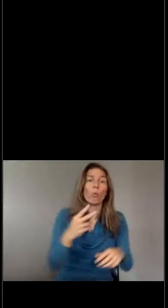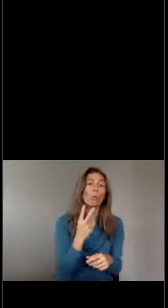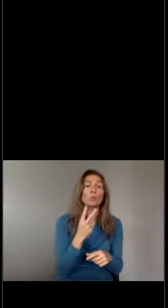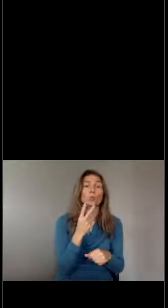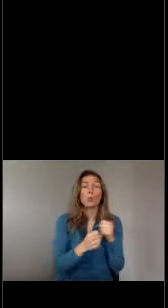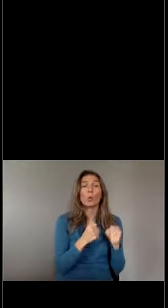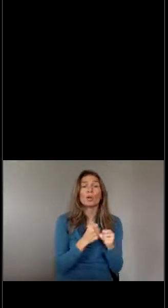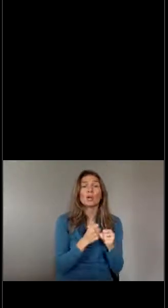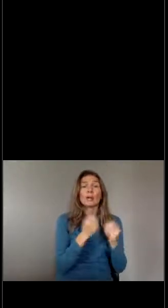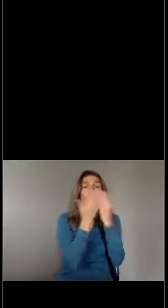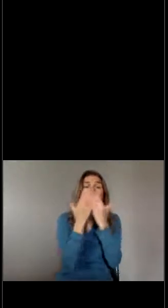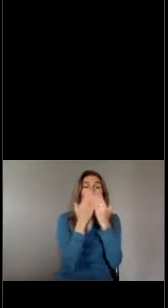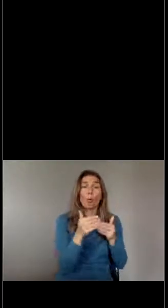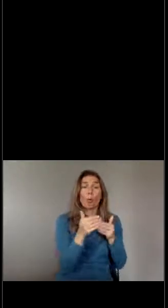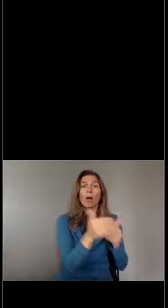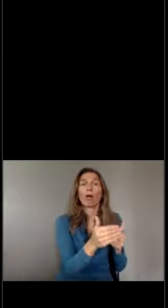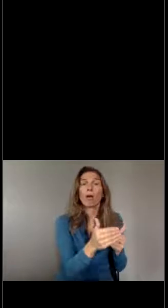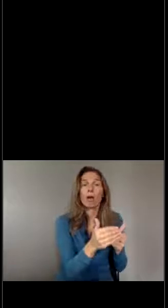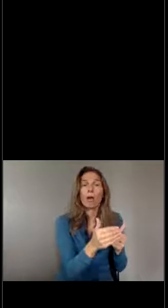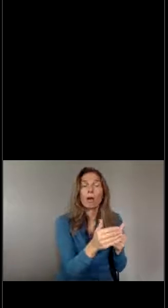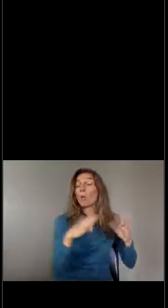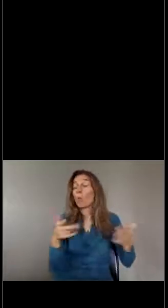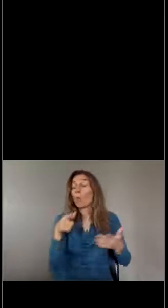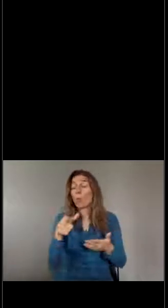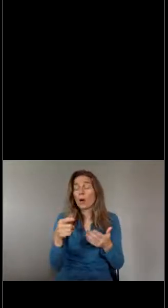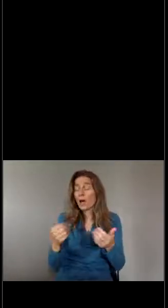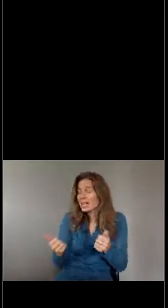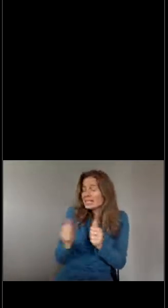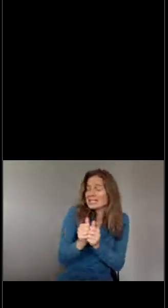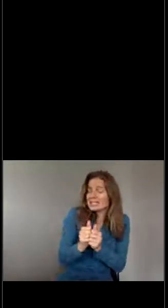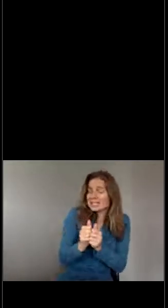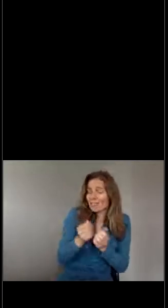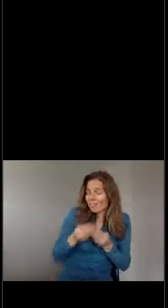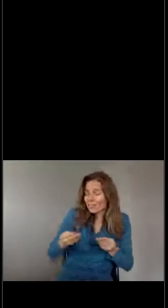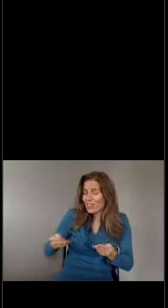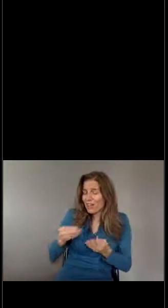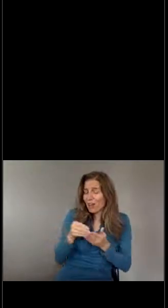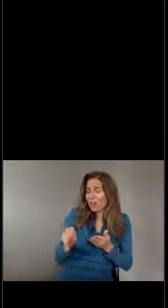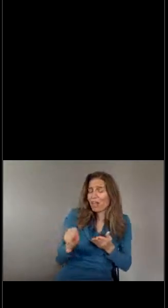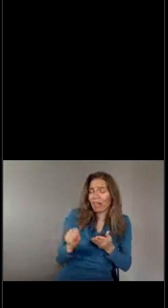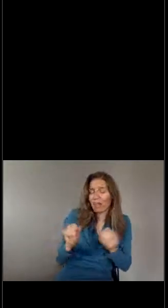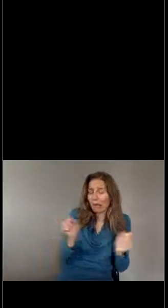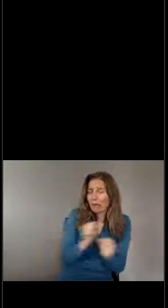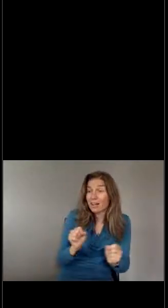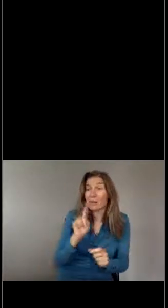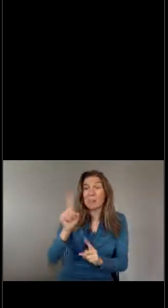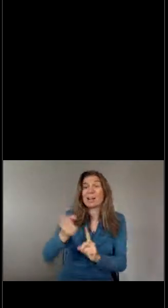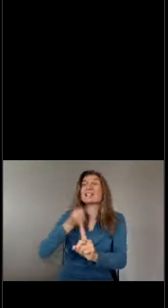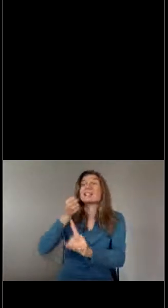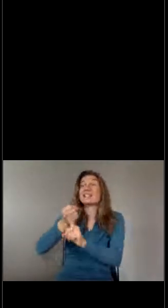Not being able to pay for an assistive device in childhood it could impact education and future earnings.